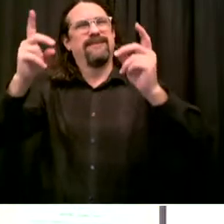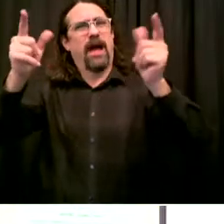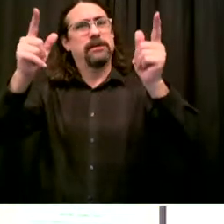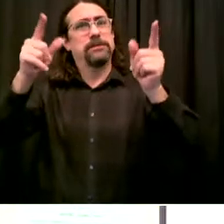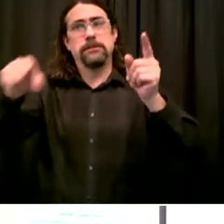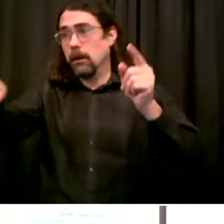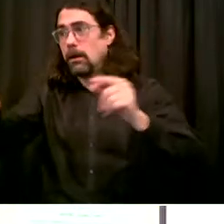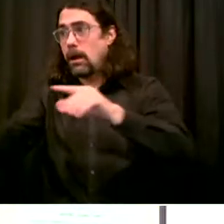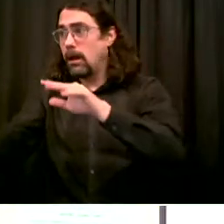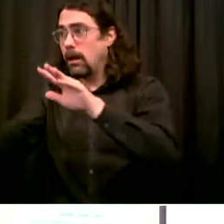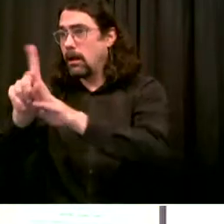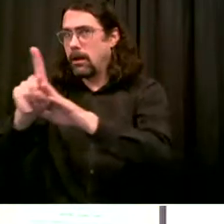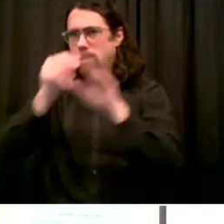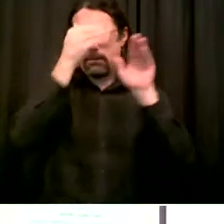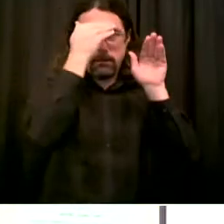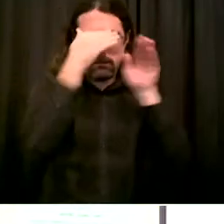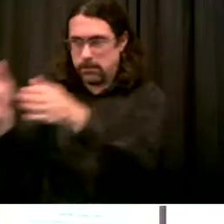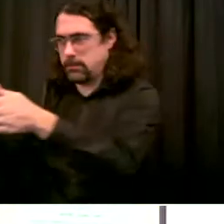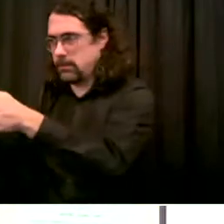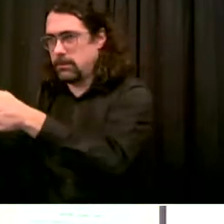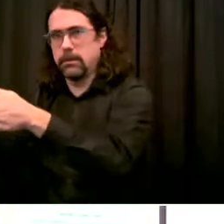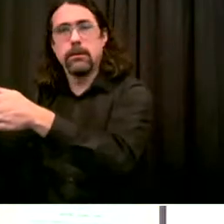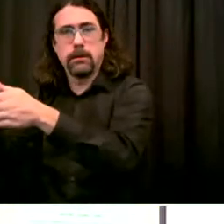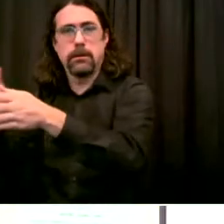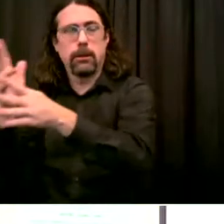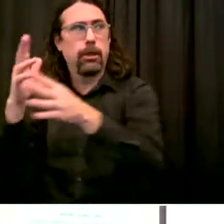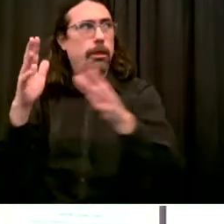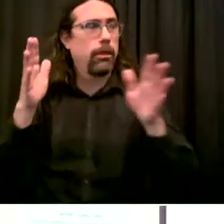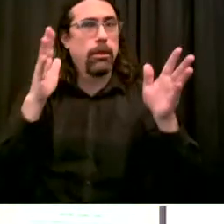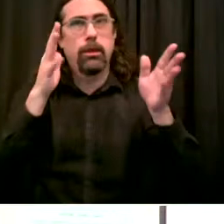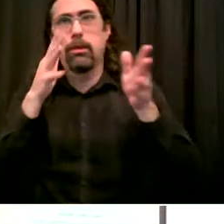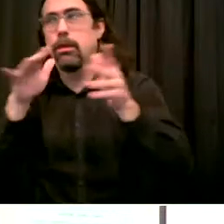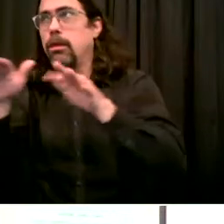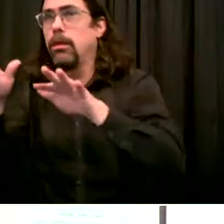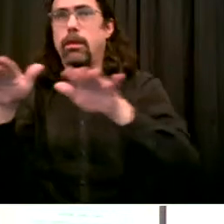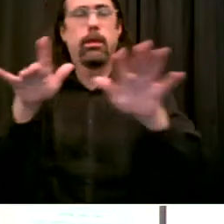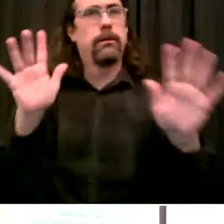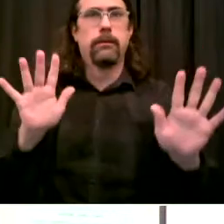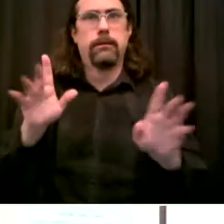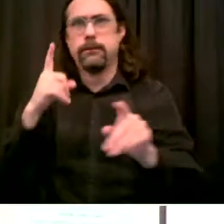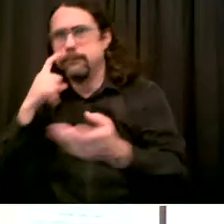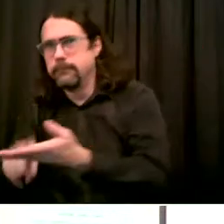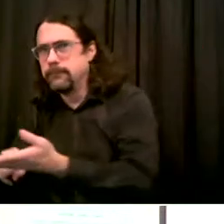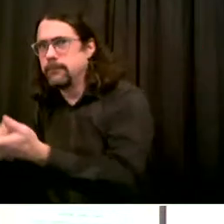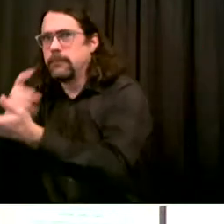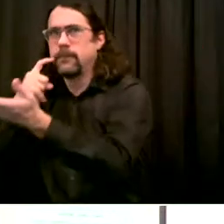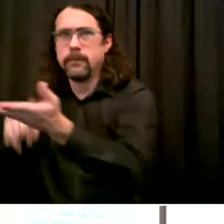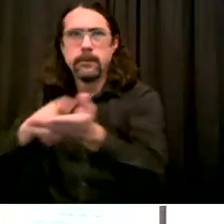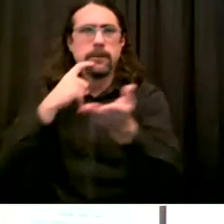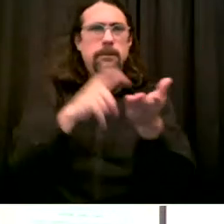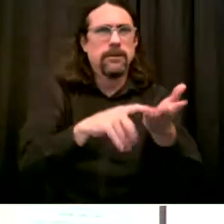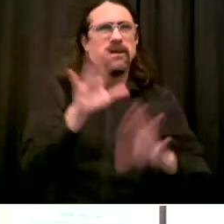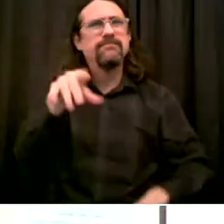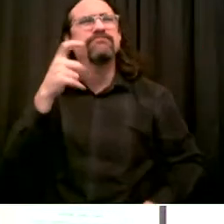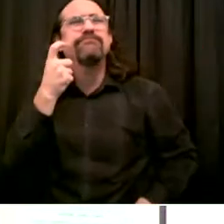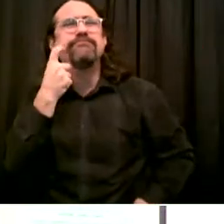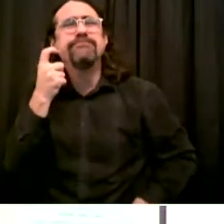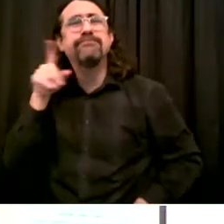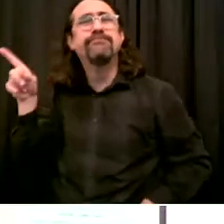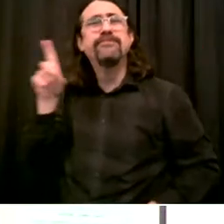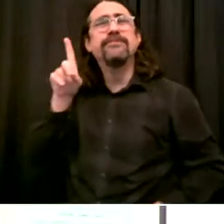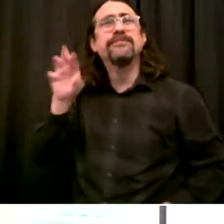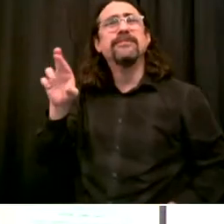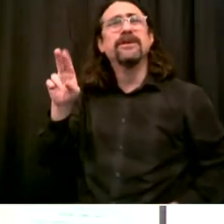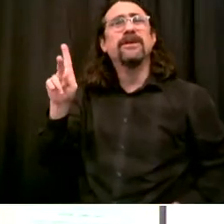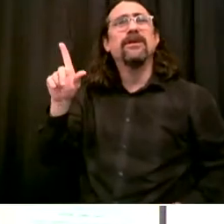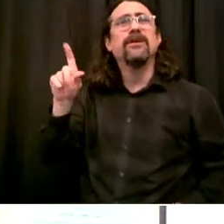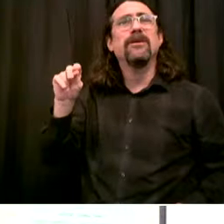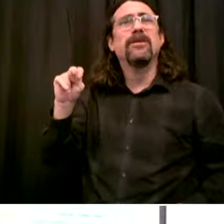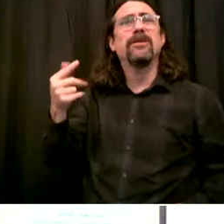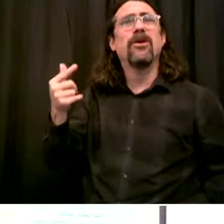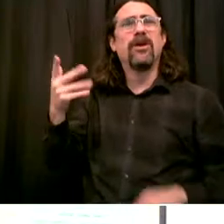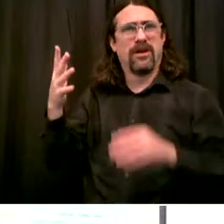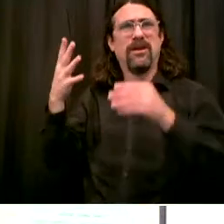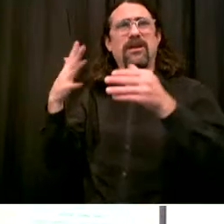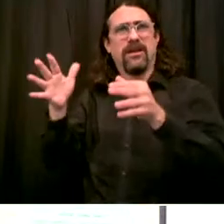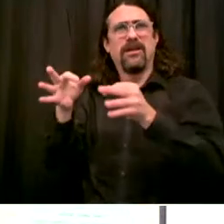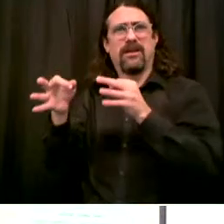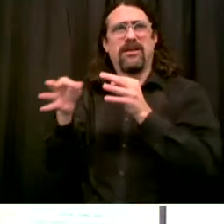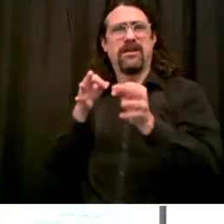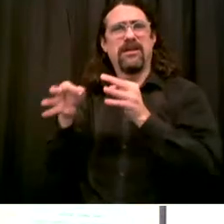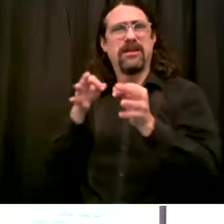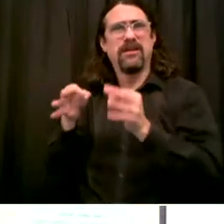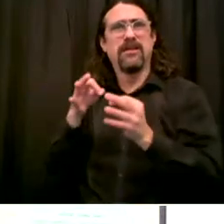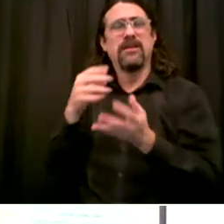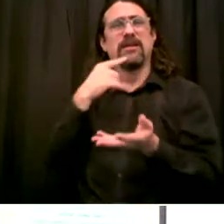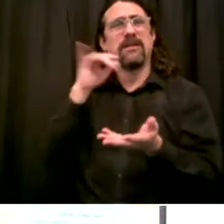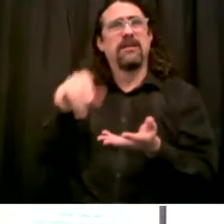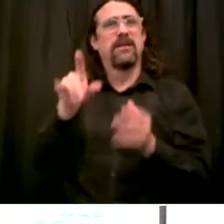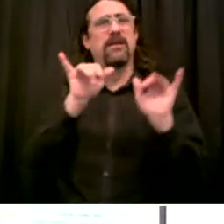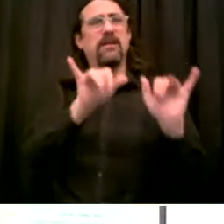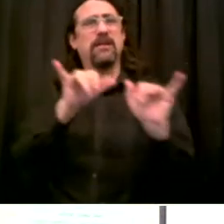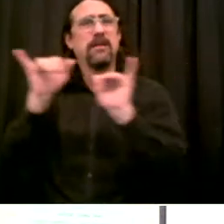THIS CASE. JUST AS WE SAW IN